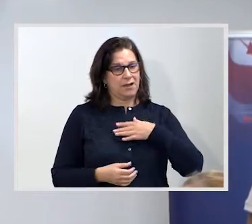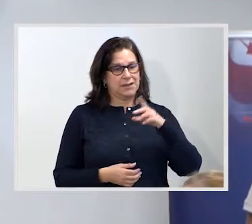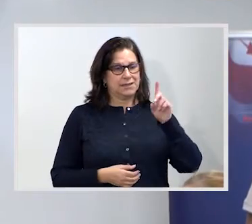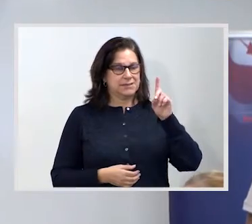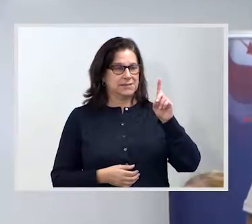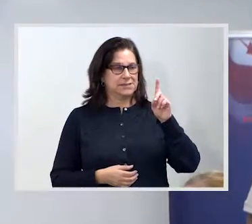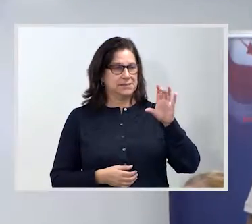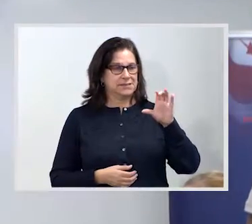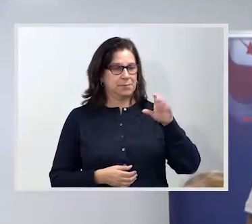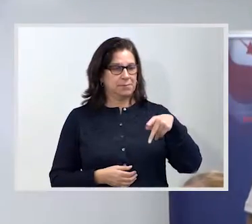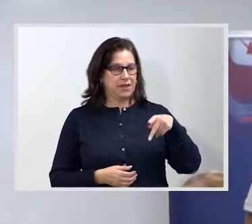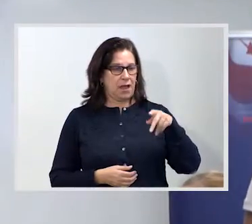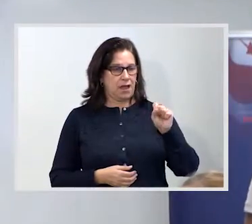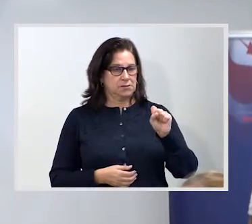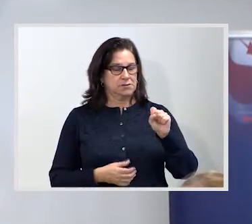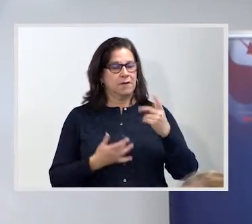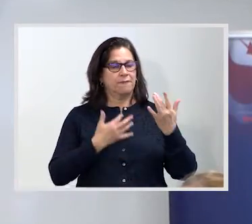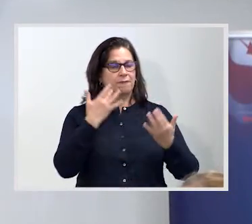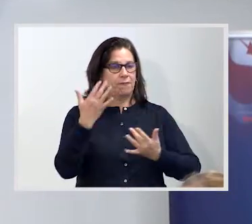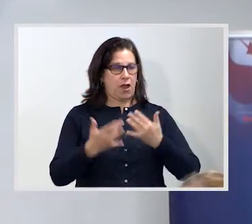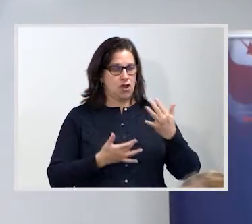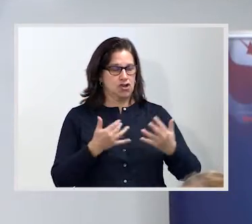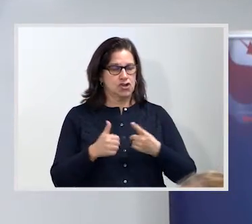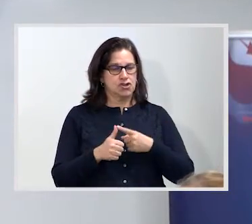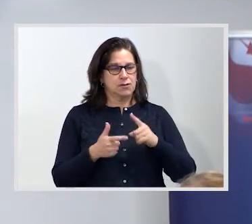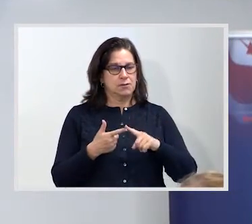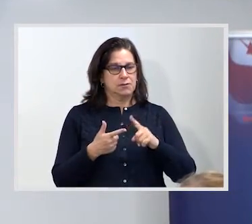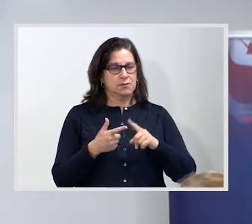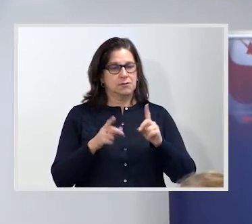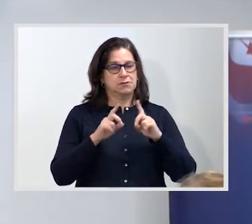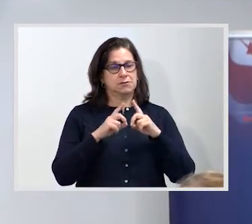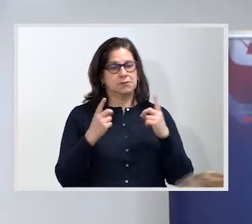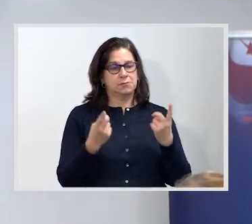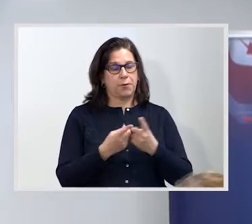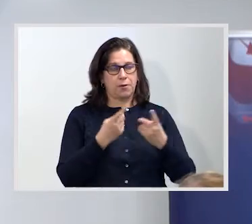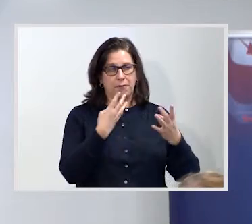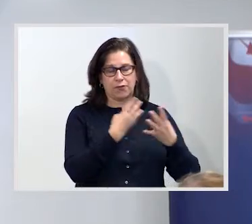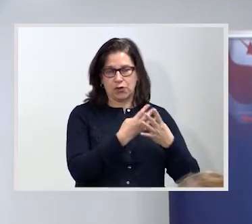AGENCY, THE DEPARTMENT OF CORRECTIONS, OFFICE OF UNIFIED